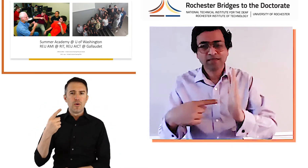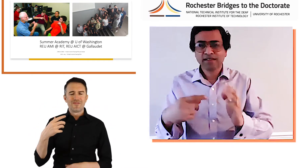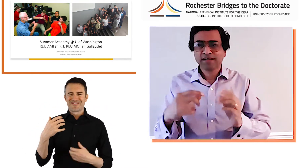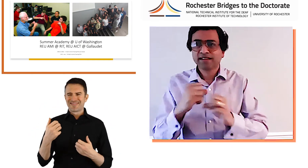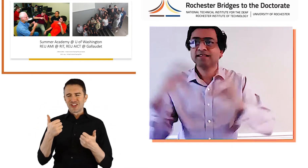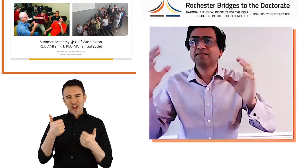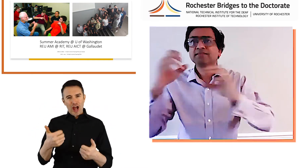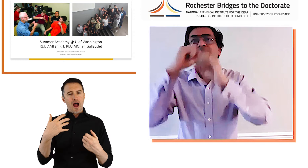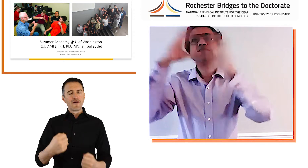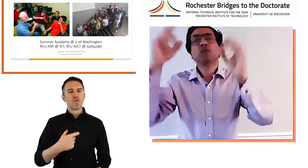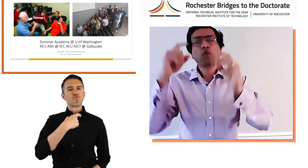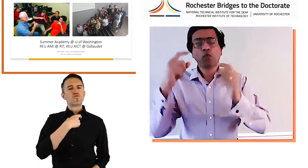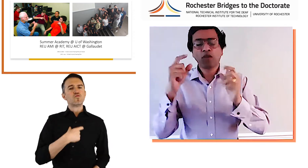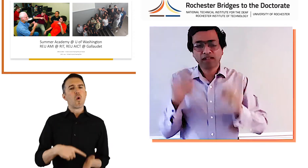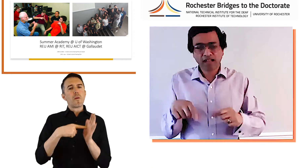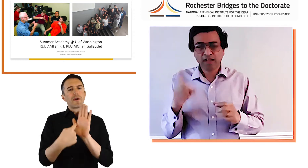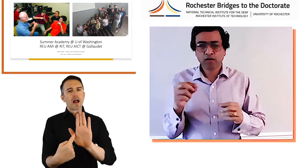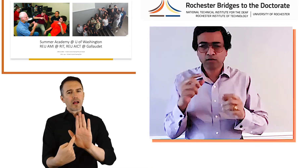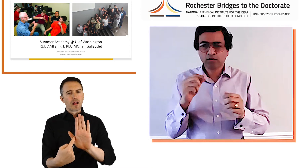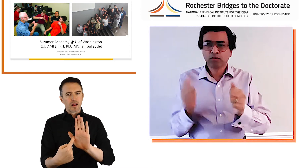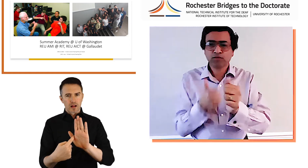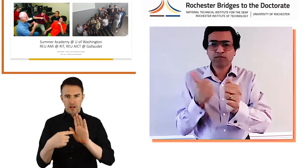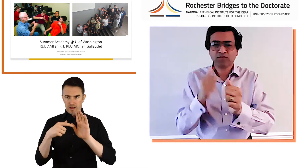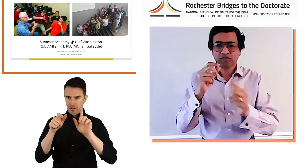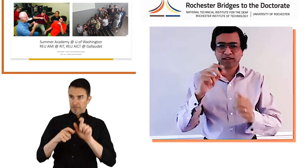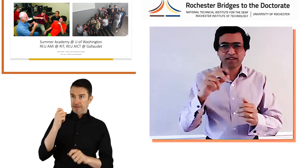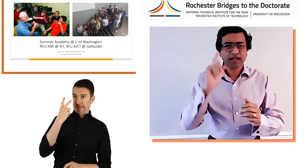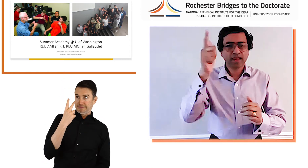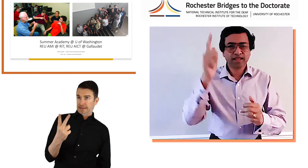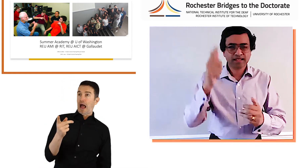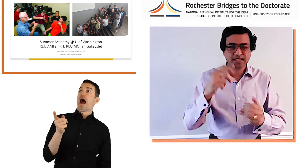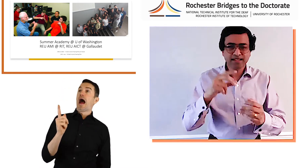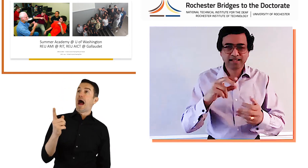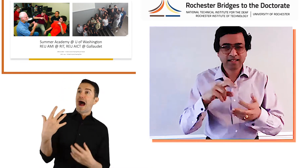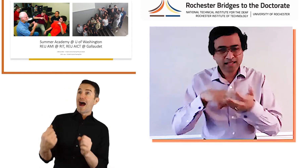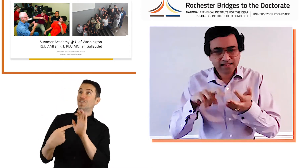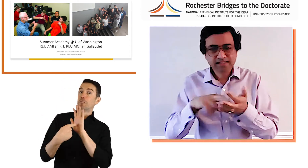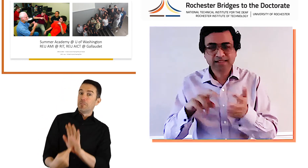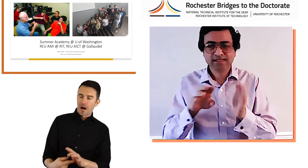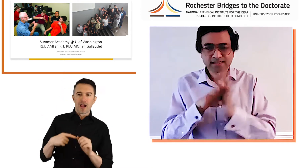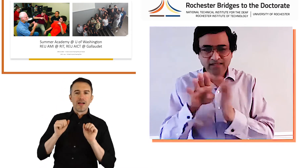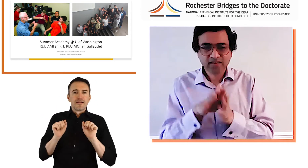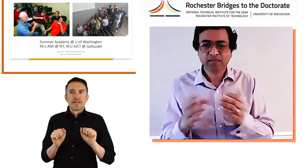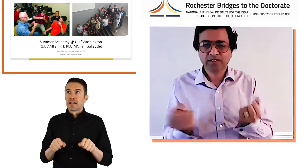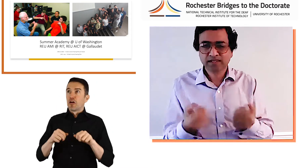It's also important that students have role models and that they see what deaf people can do with their future and that they know about